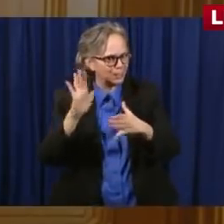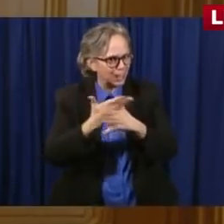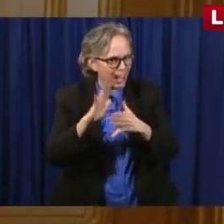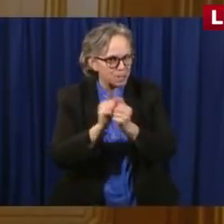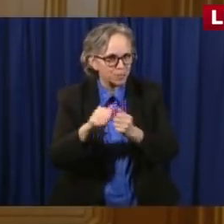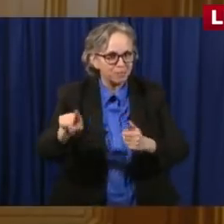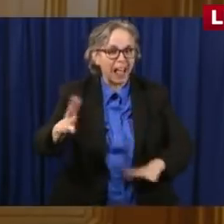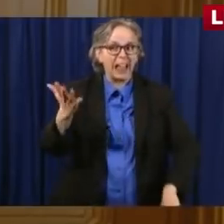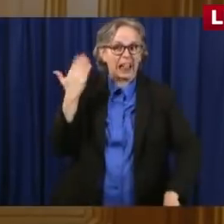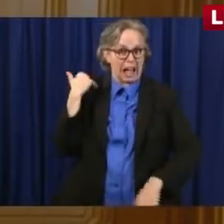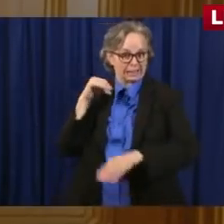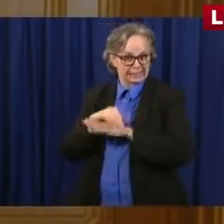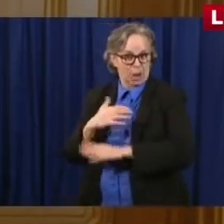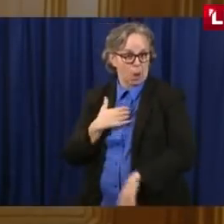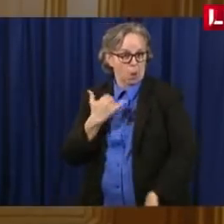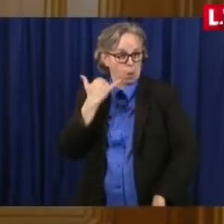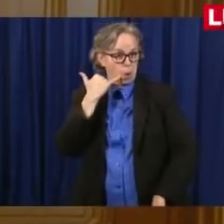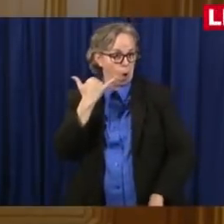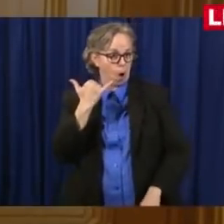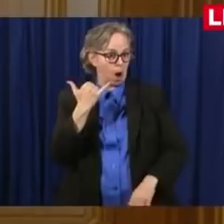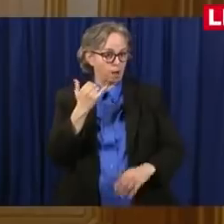SOME HAPPY NEWS.